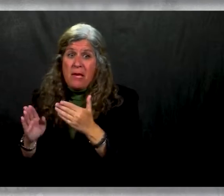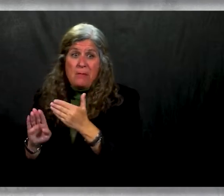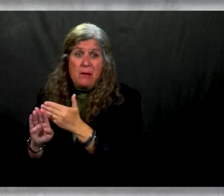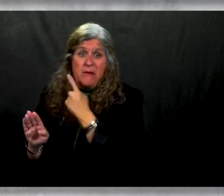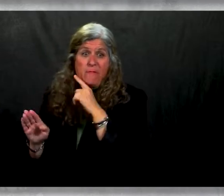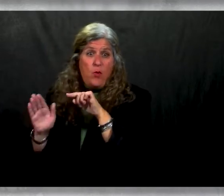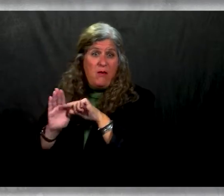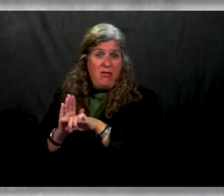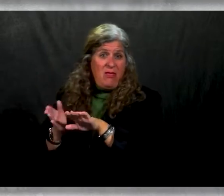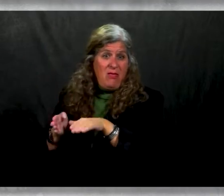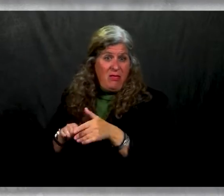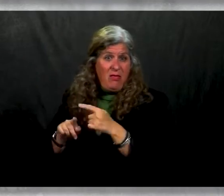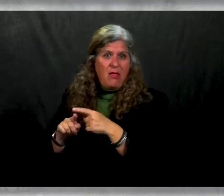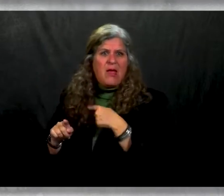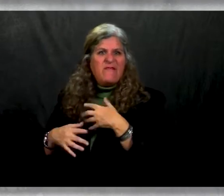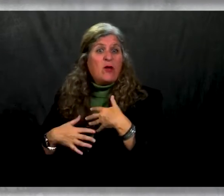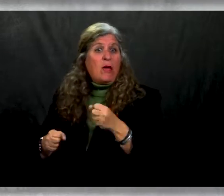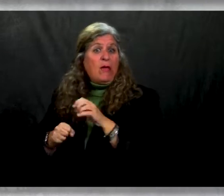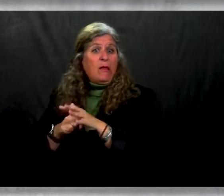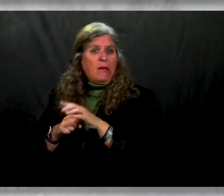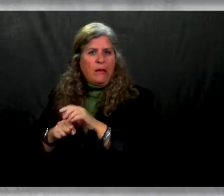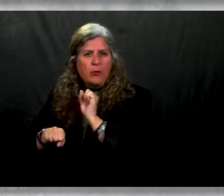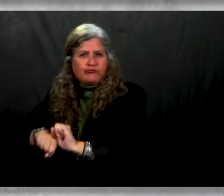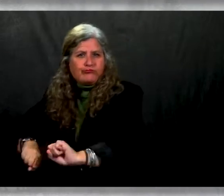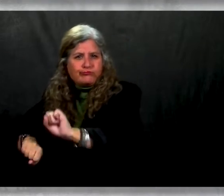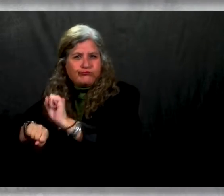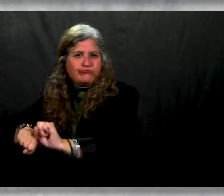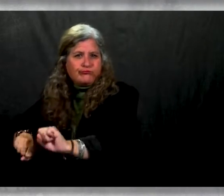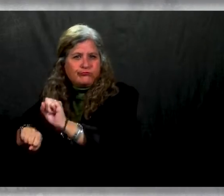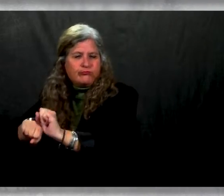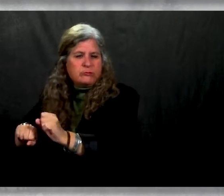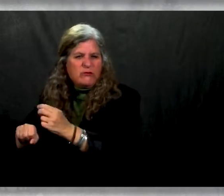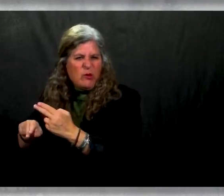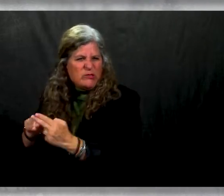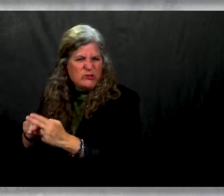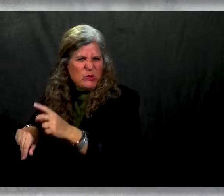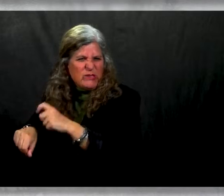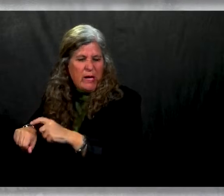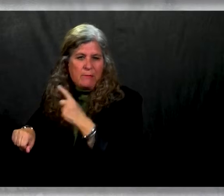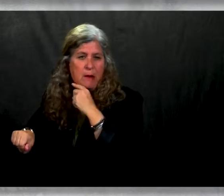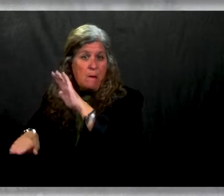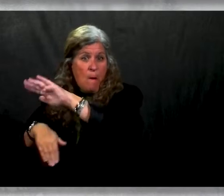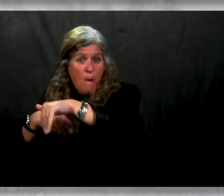if they're deemed healthy enough at the start for a certain period of time, but all of those who are sent